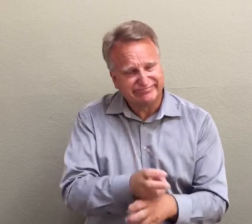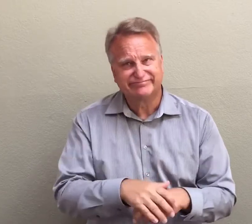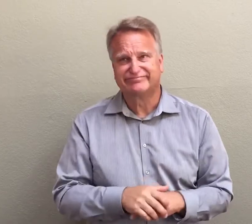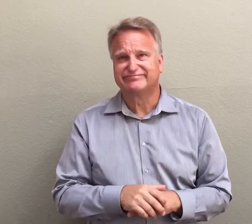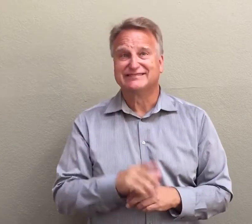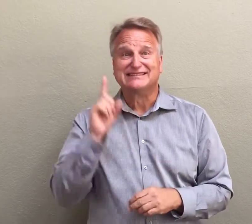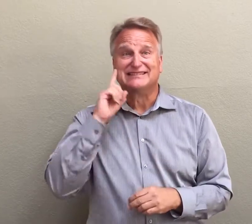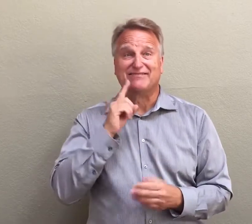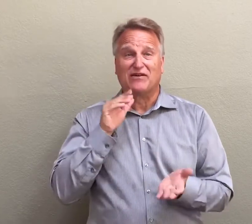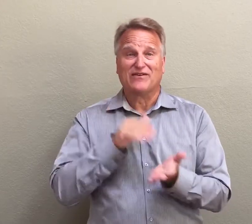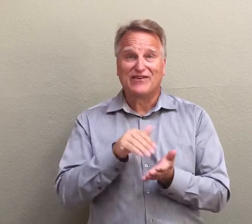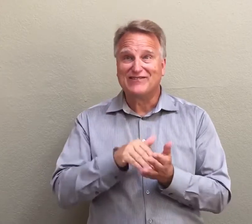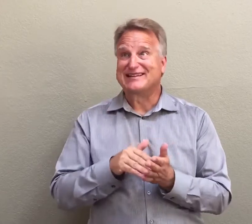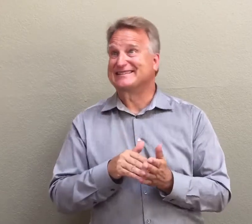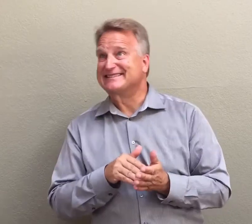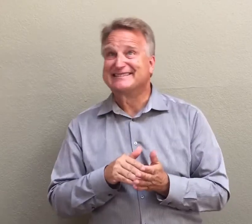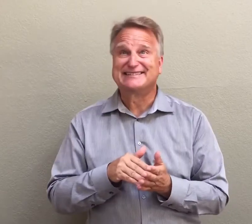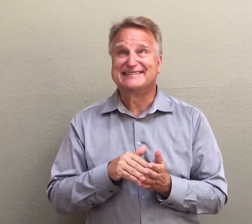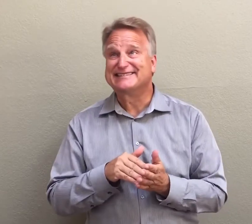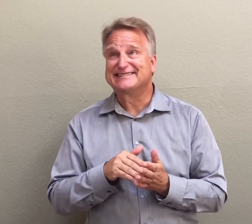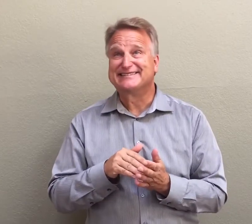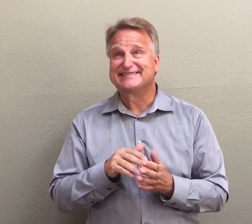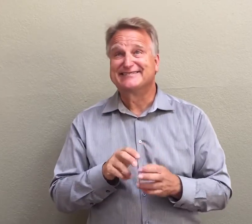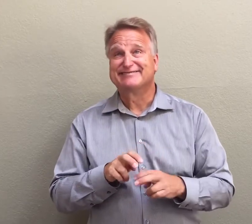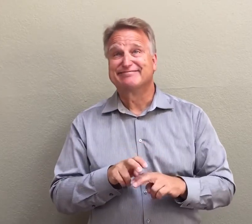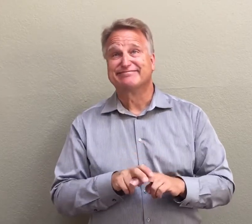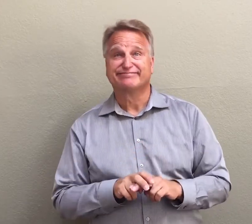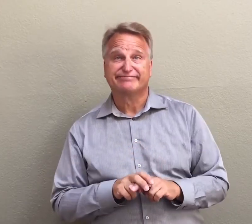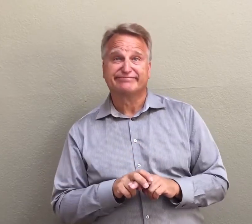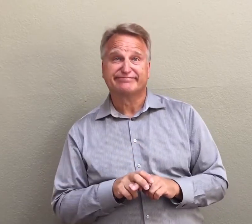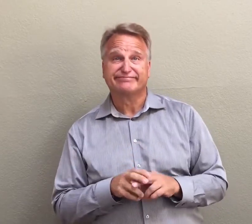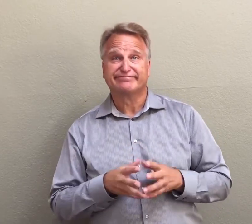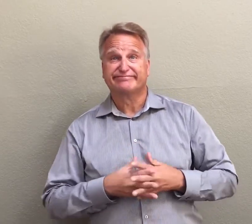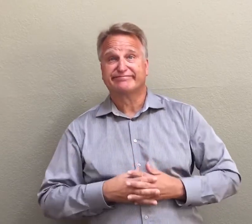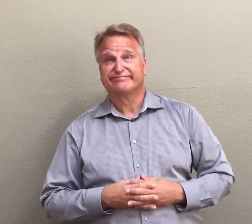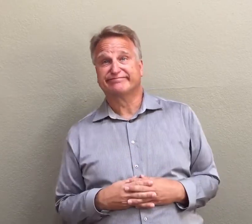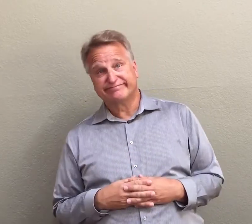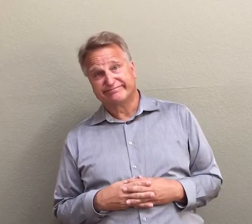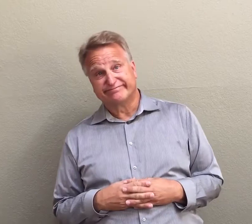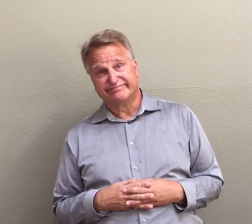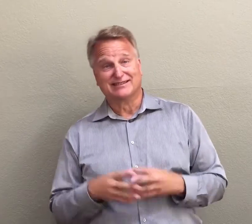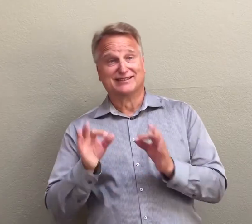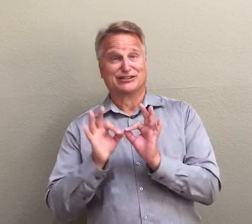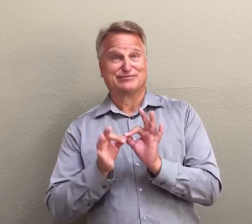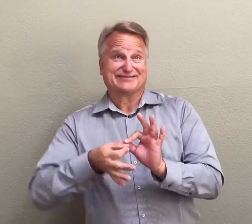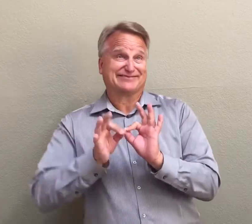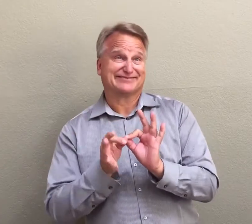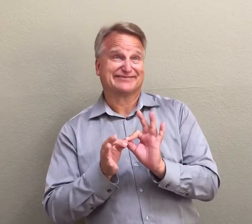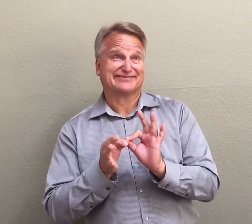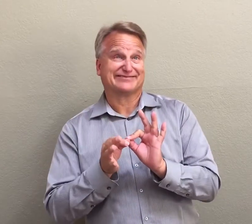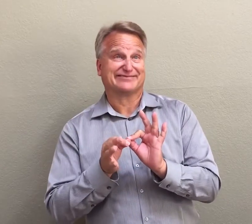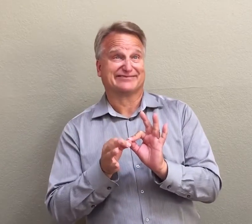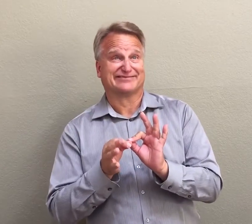Consequently, Deaf people often find themselves resigned and just let interpreters do their work.